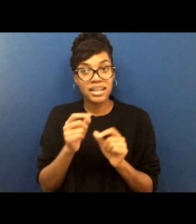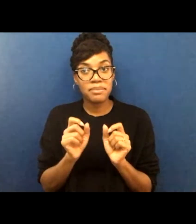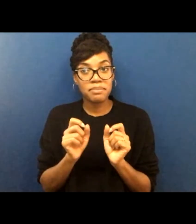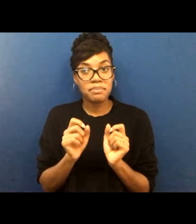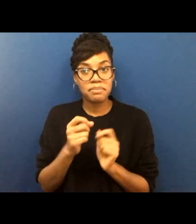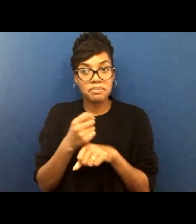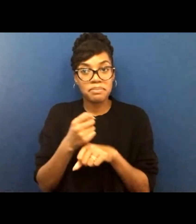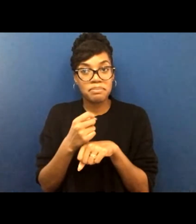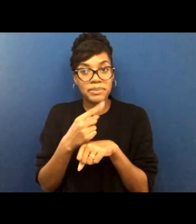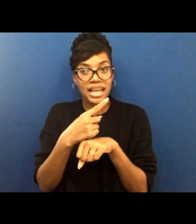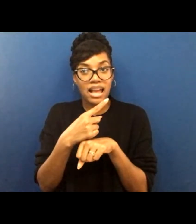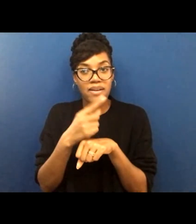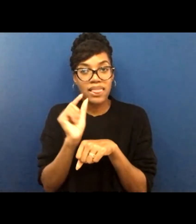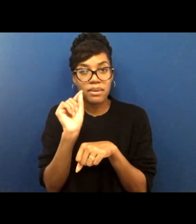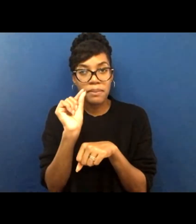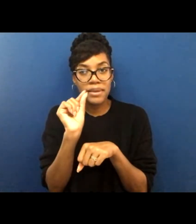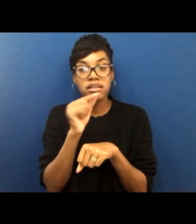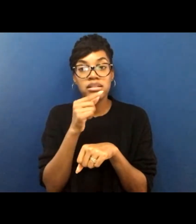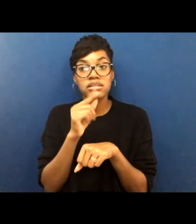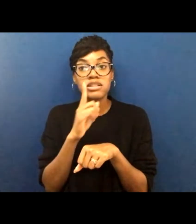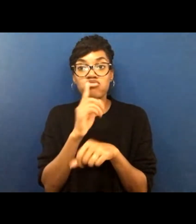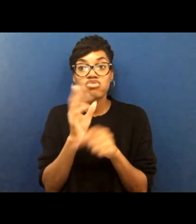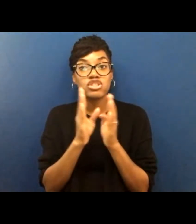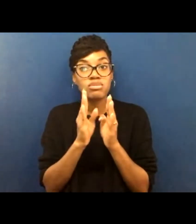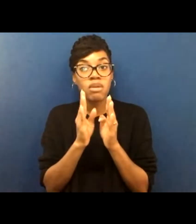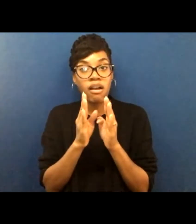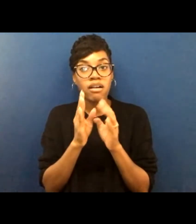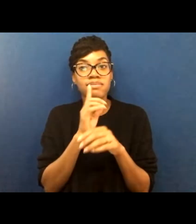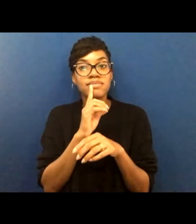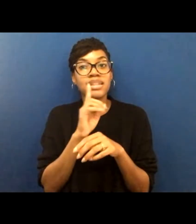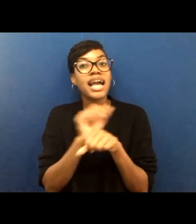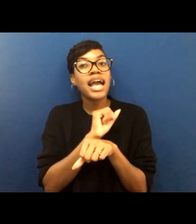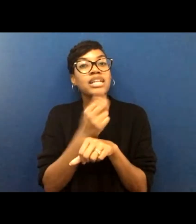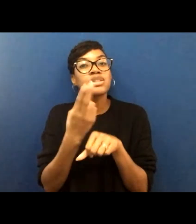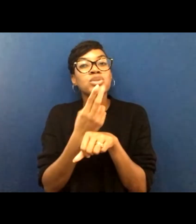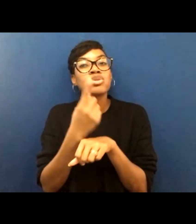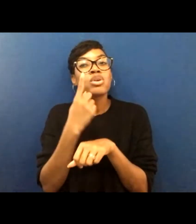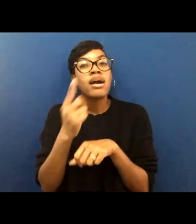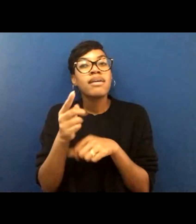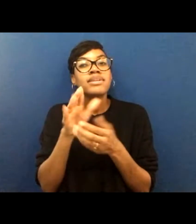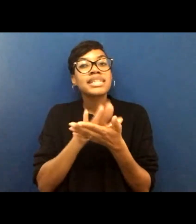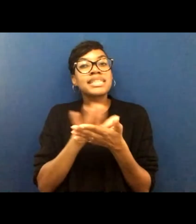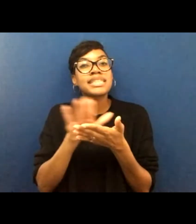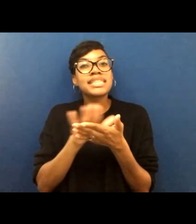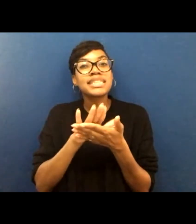It's tiny and it's actually modified for cleaning the gills. So they don't use it for walking.